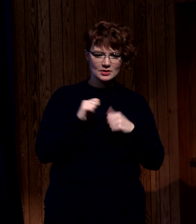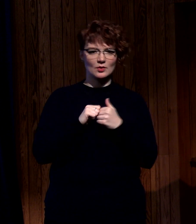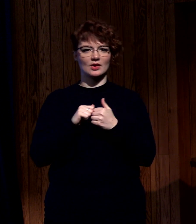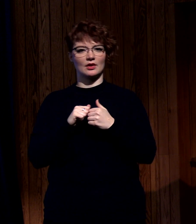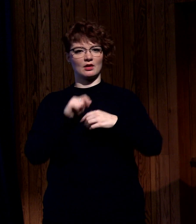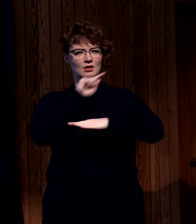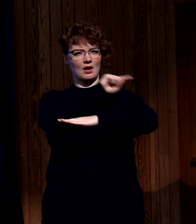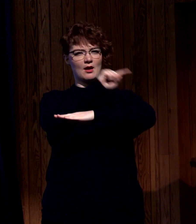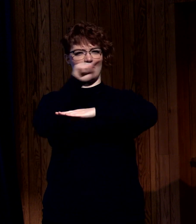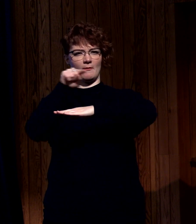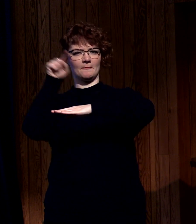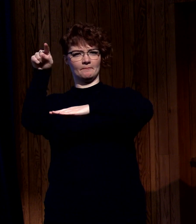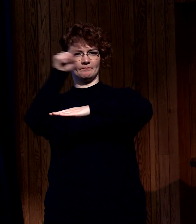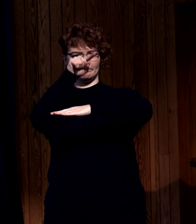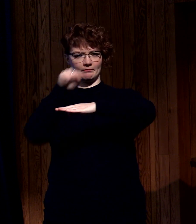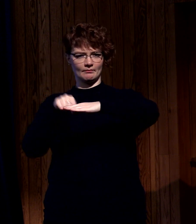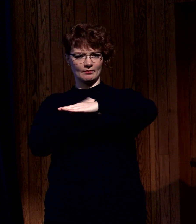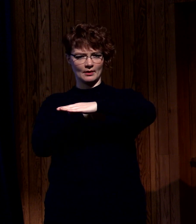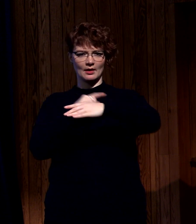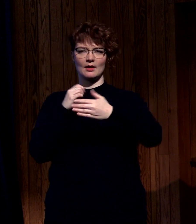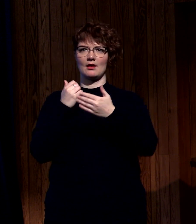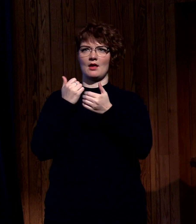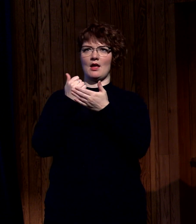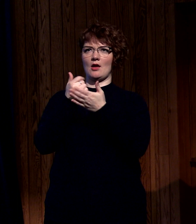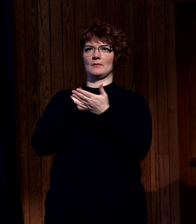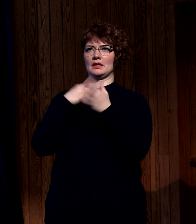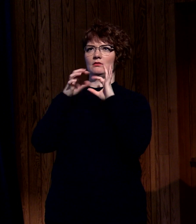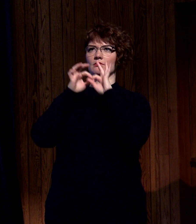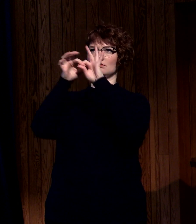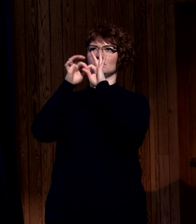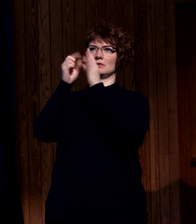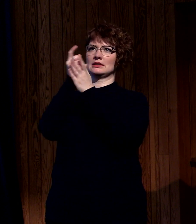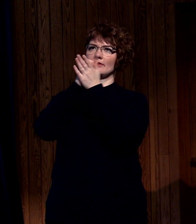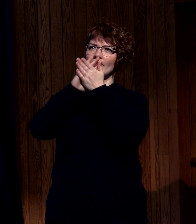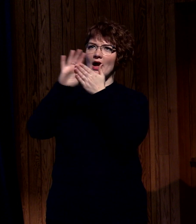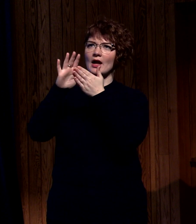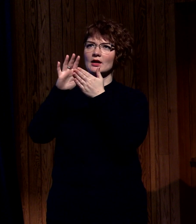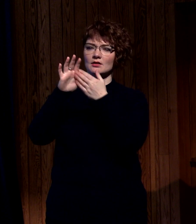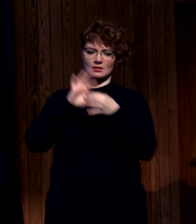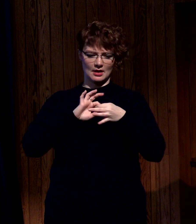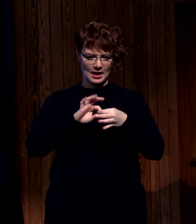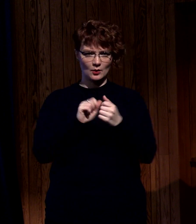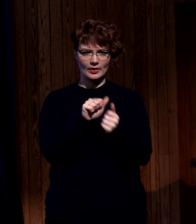attune you to the Divine, and to each other practices that guide